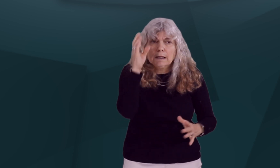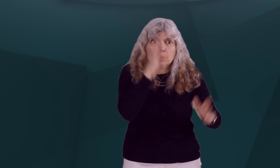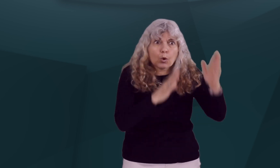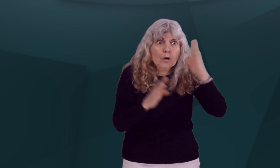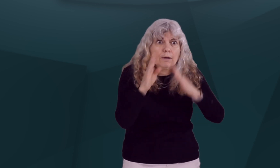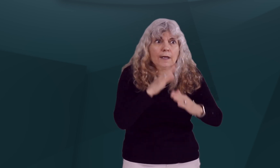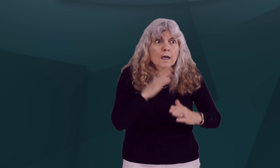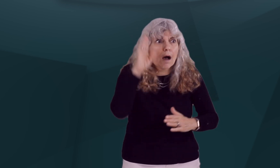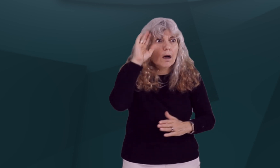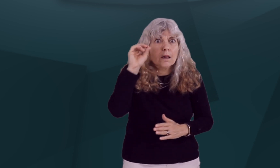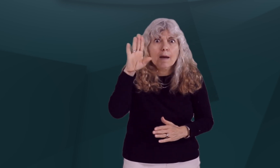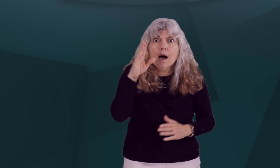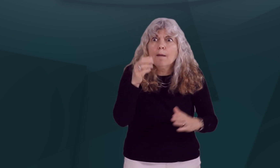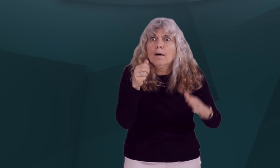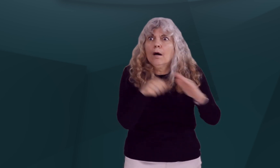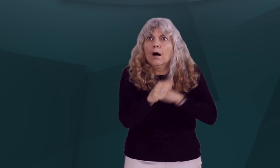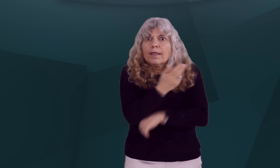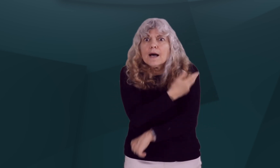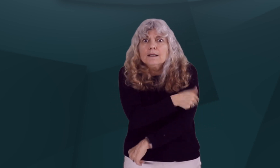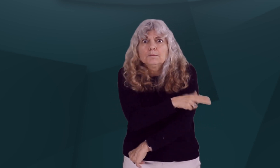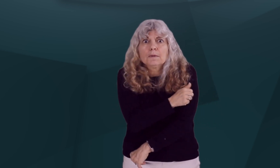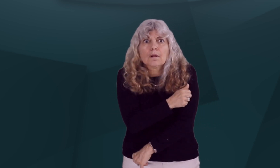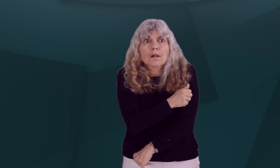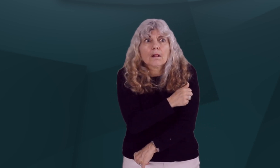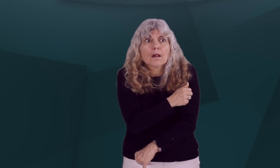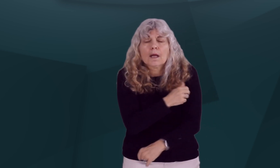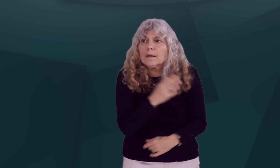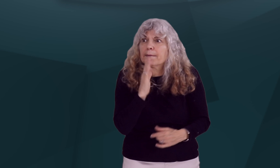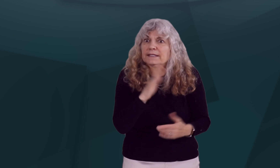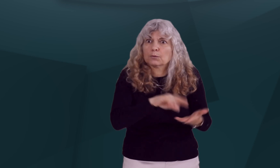Now this poor child is so worried about Uncle Bob being in the hospital